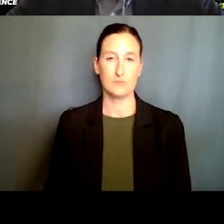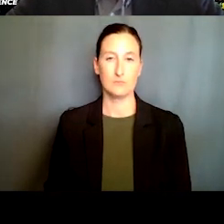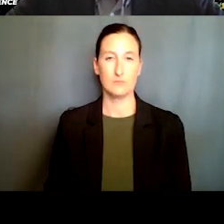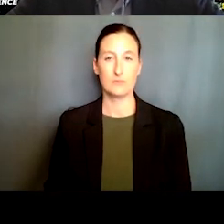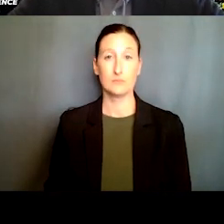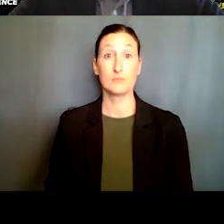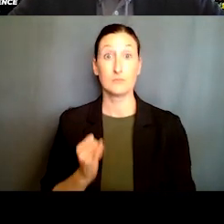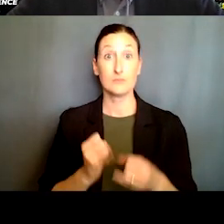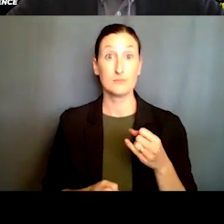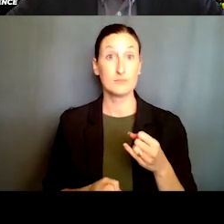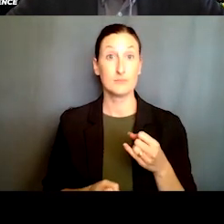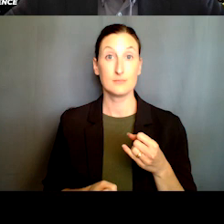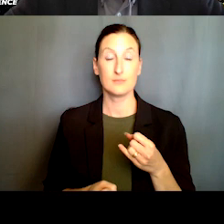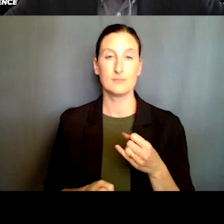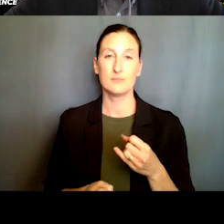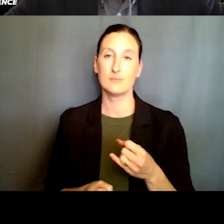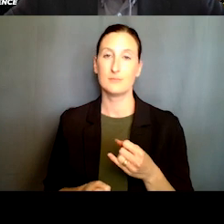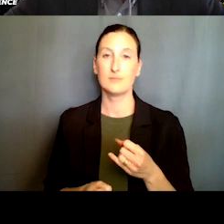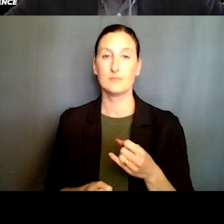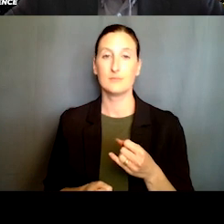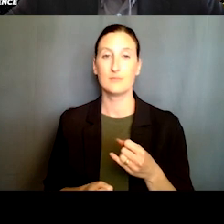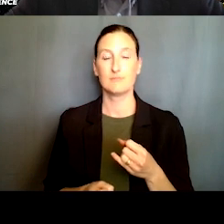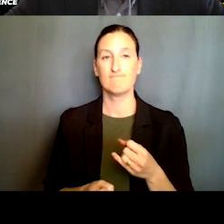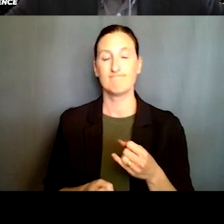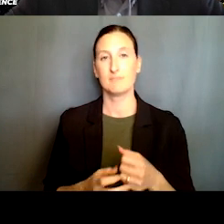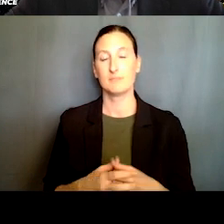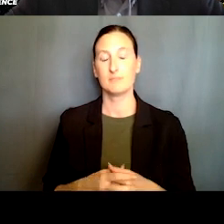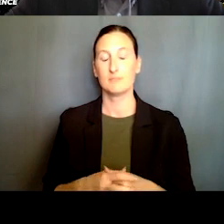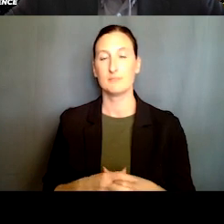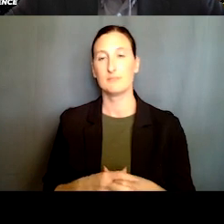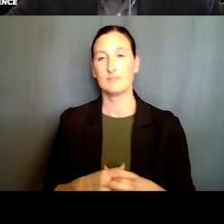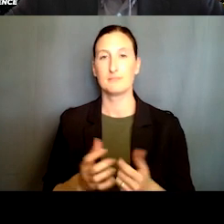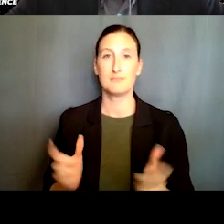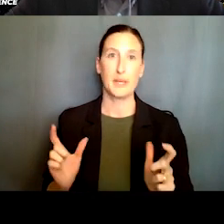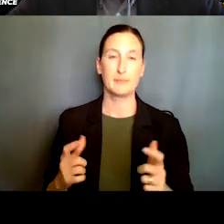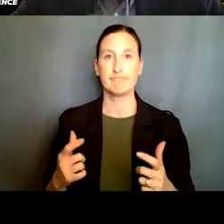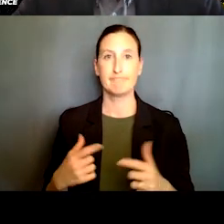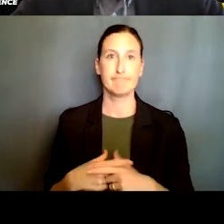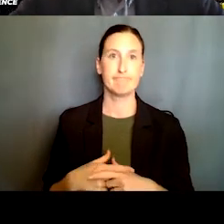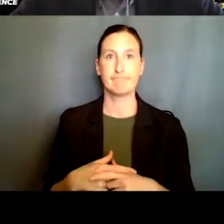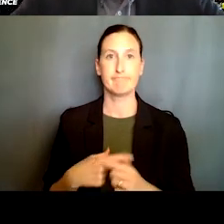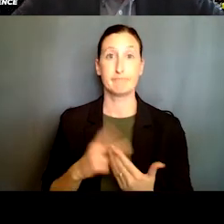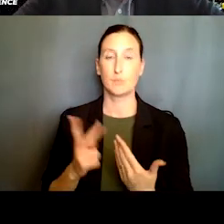Finally, the last of these big cross cutting programs